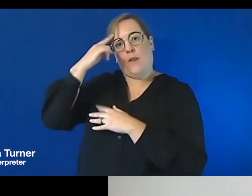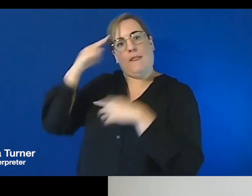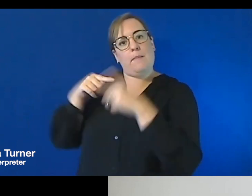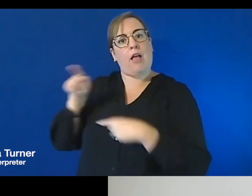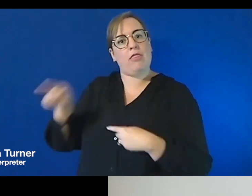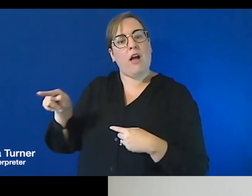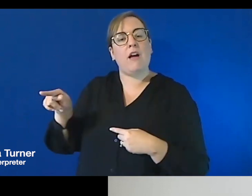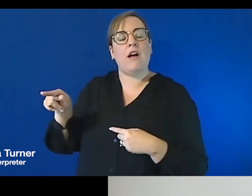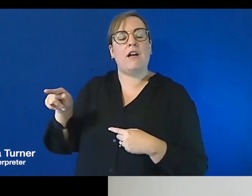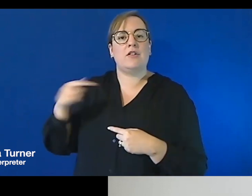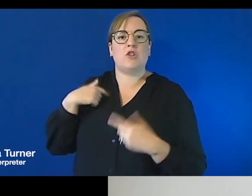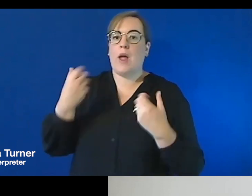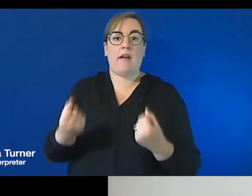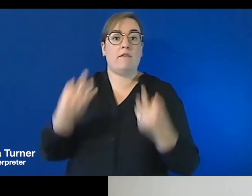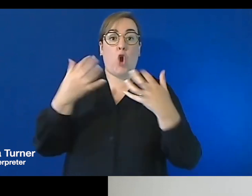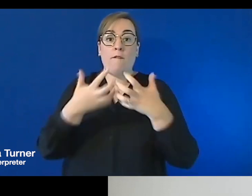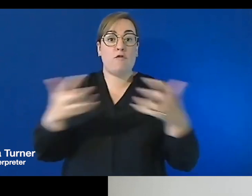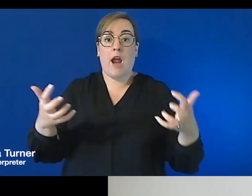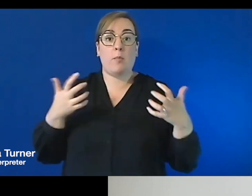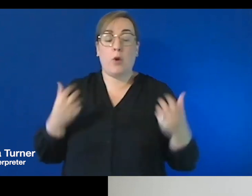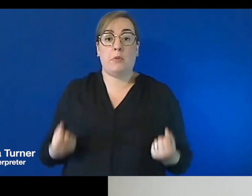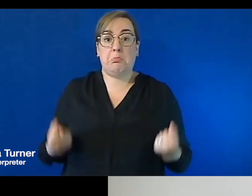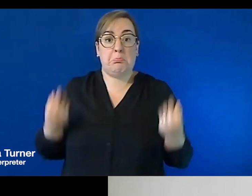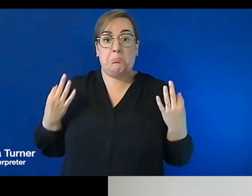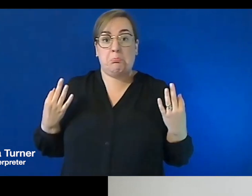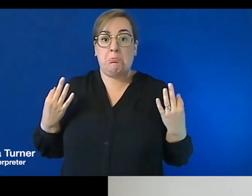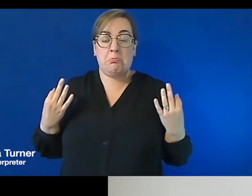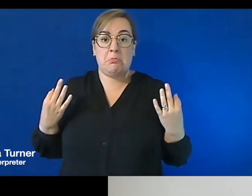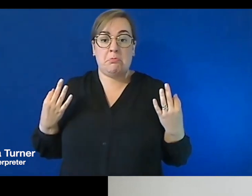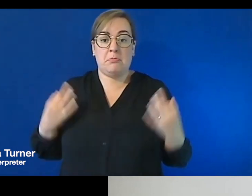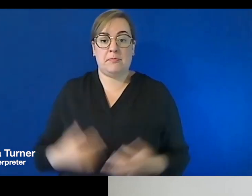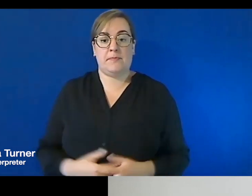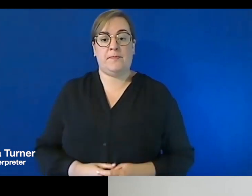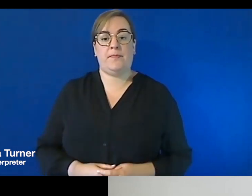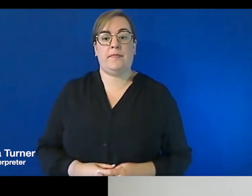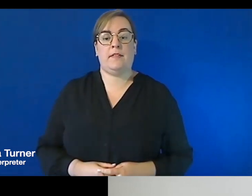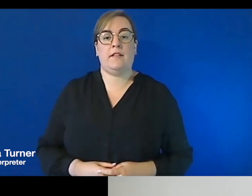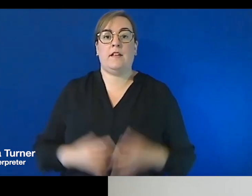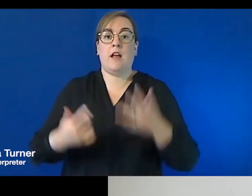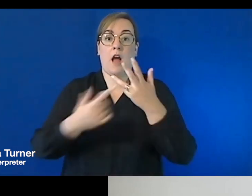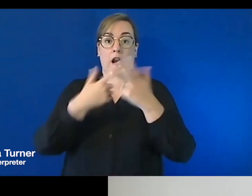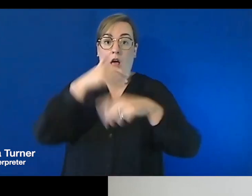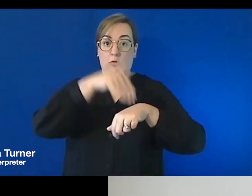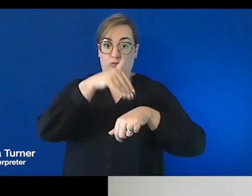frameworks and what we try to create, but another problem, even though we create these guidelines